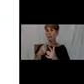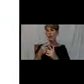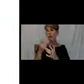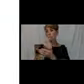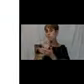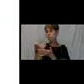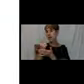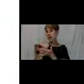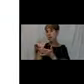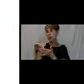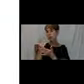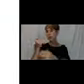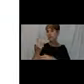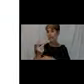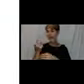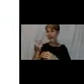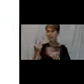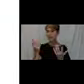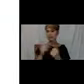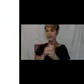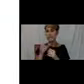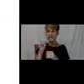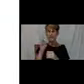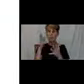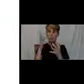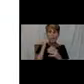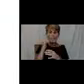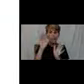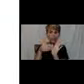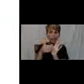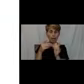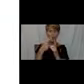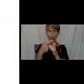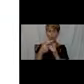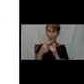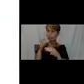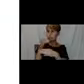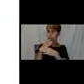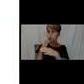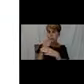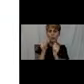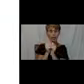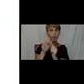And so you want to see this webinar again or share it with a colleague that would be great.